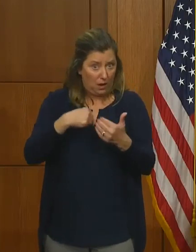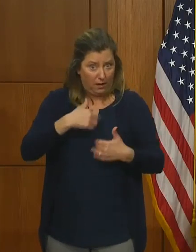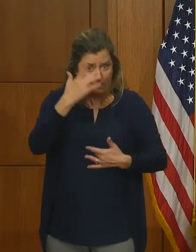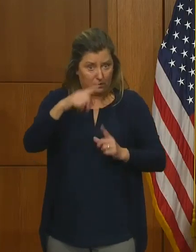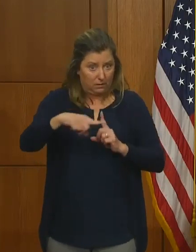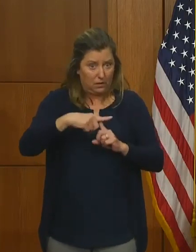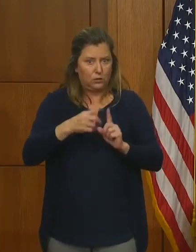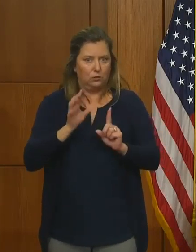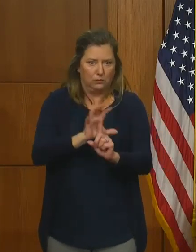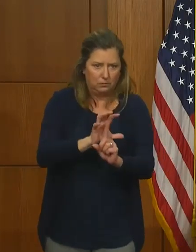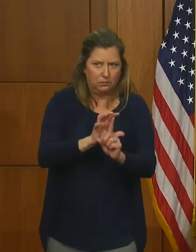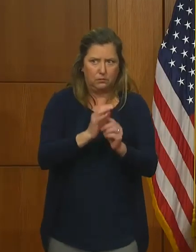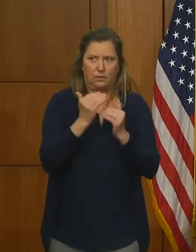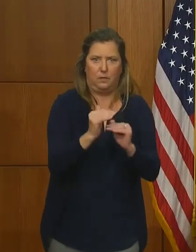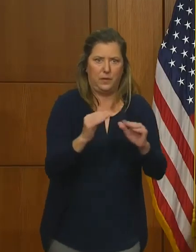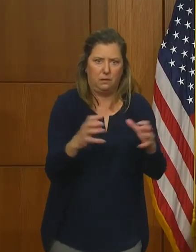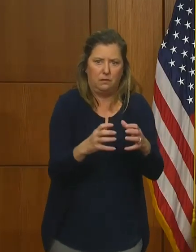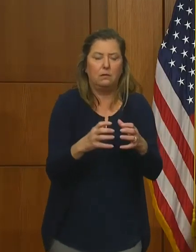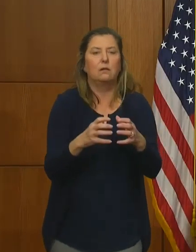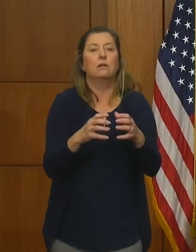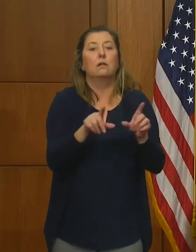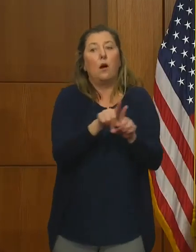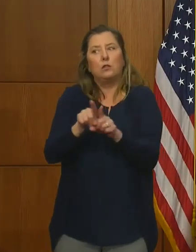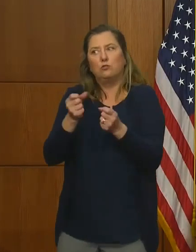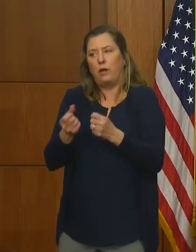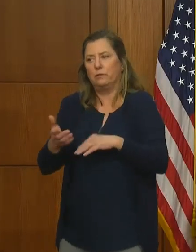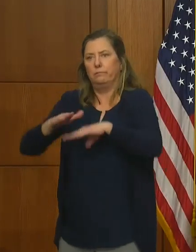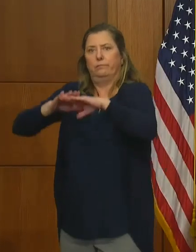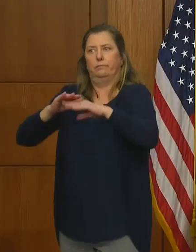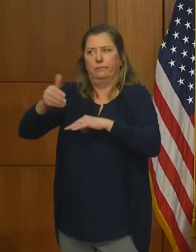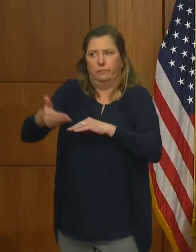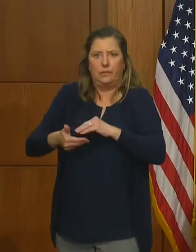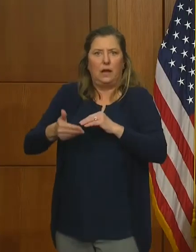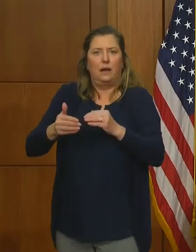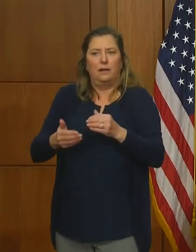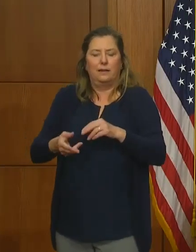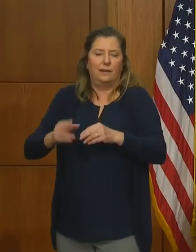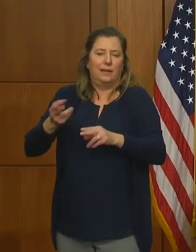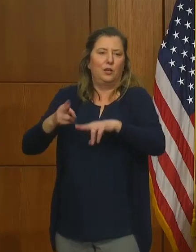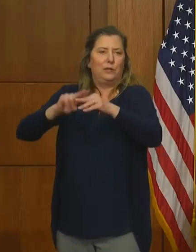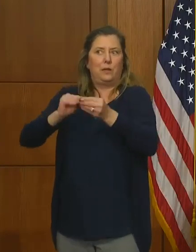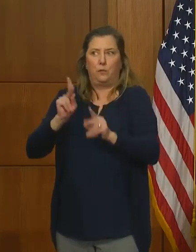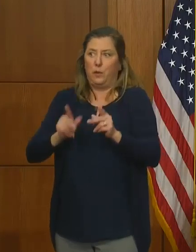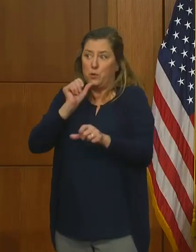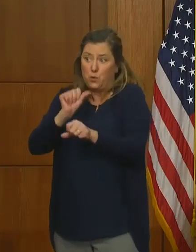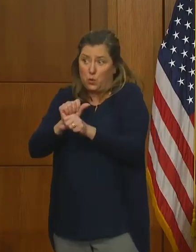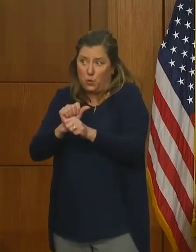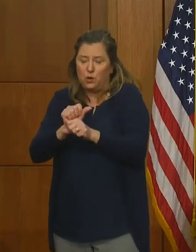DOWN- COVID NINETEEN AS WE RE OPEN TO RAMP UP THE NUMBER OF